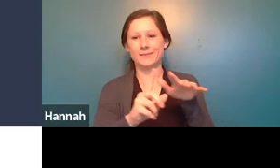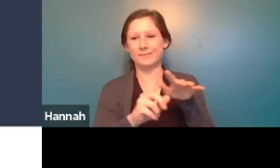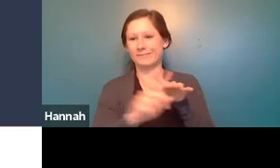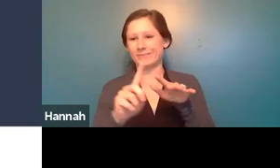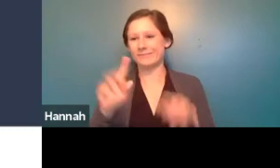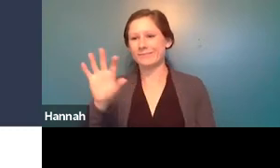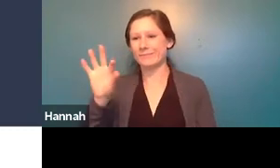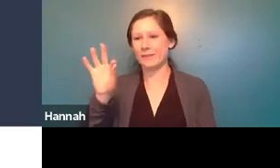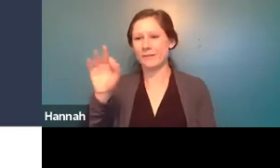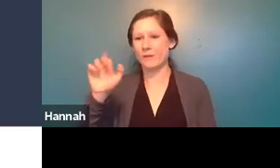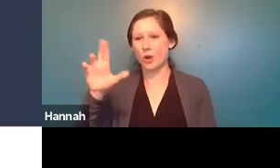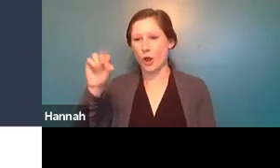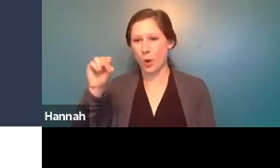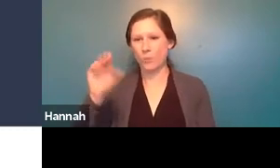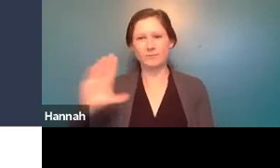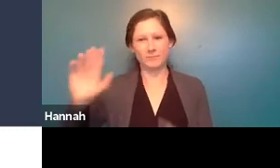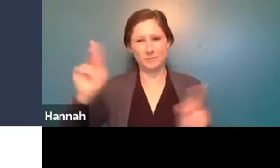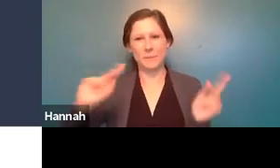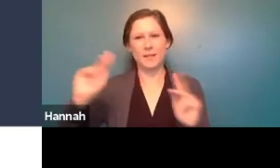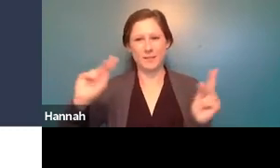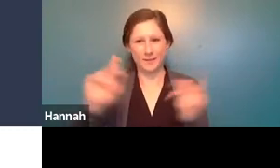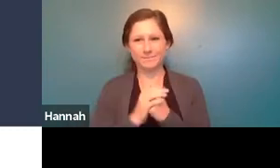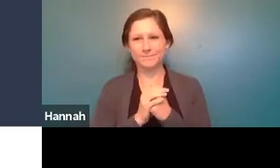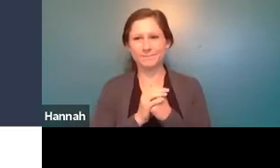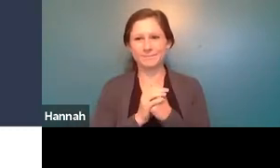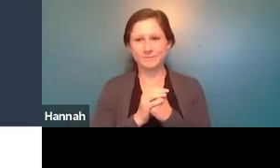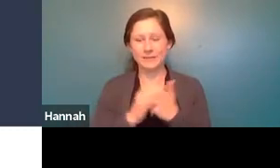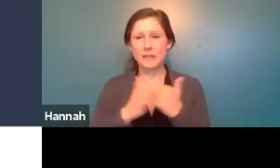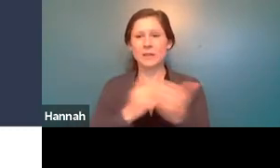before we even all had the stay at home for work, stay